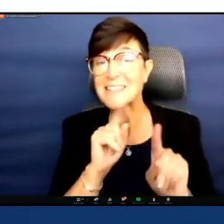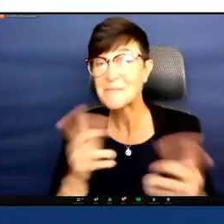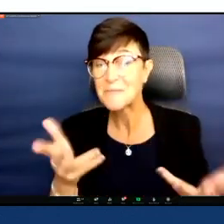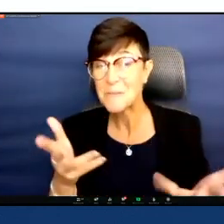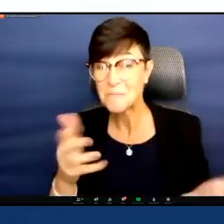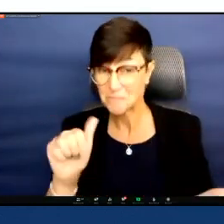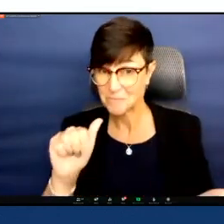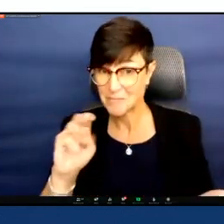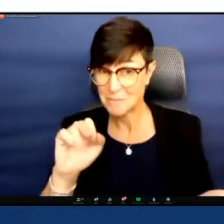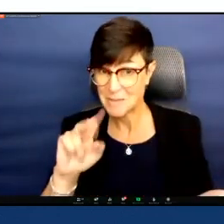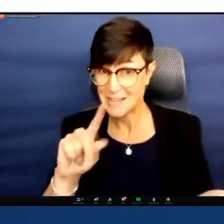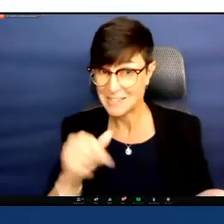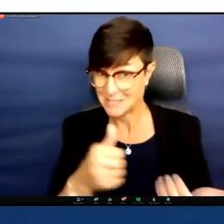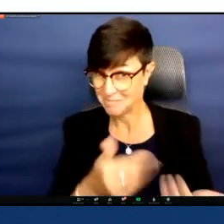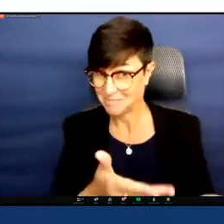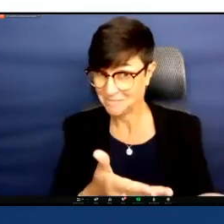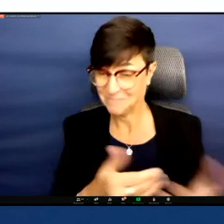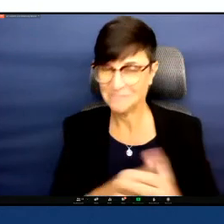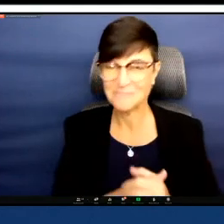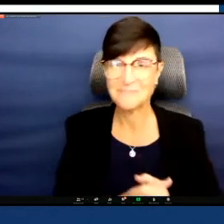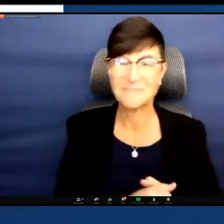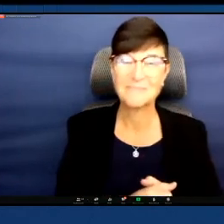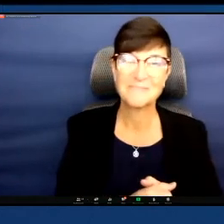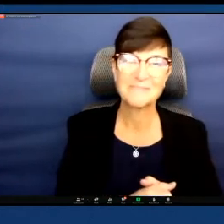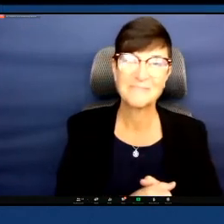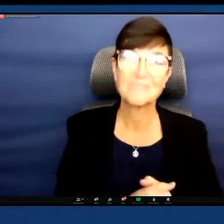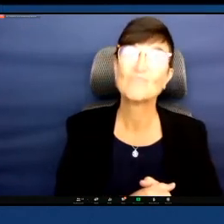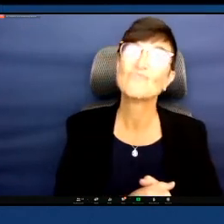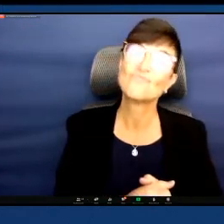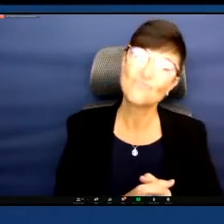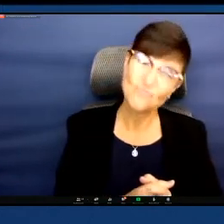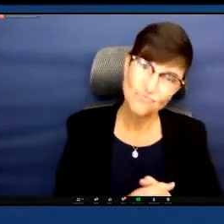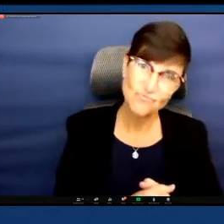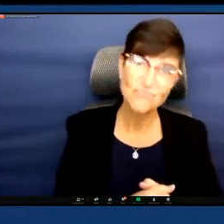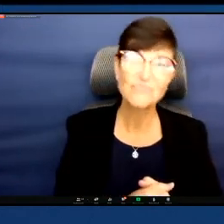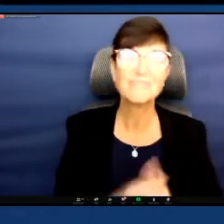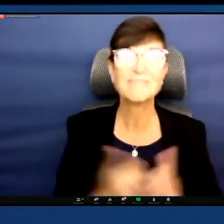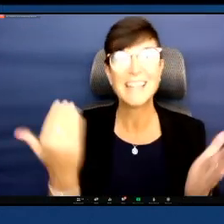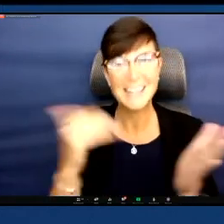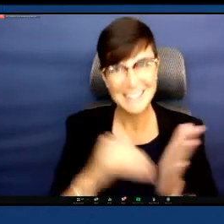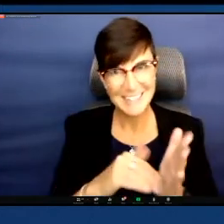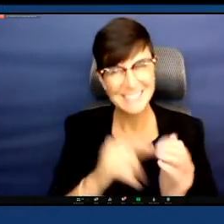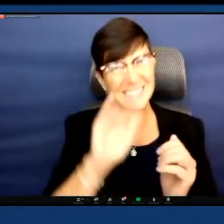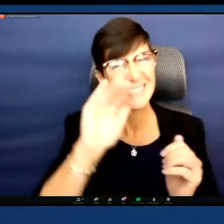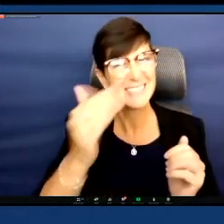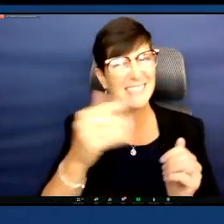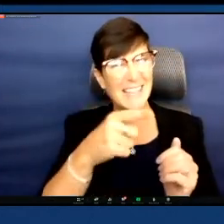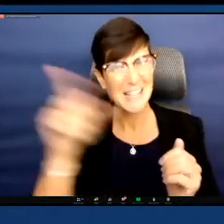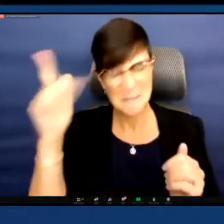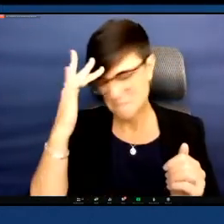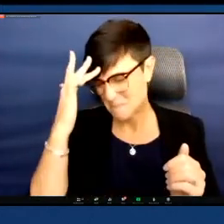OK, well, again, this is a pretty, pretty informed group. So most of the respondents